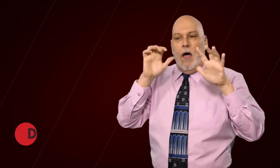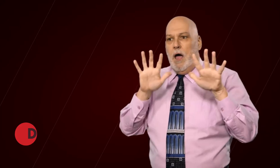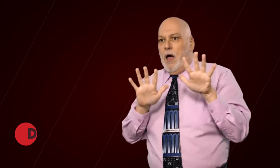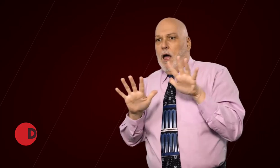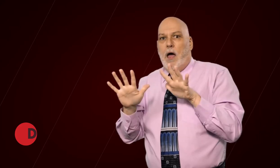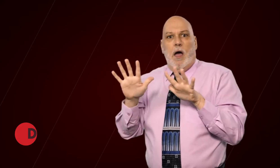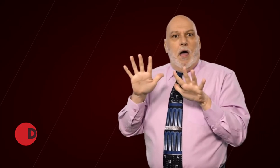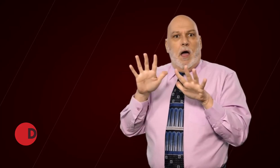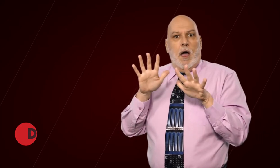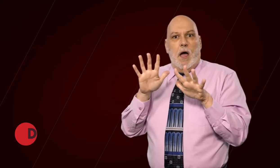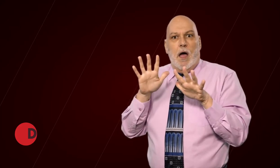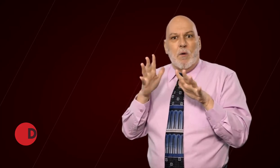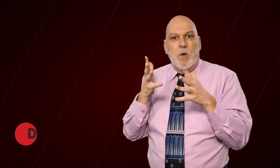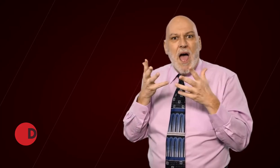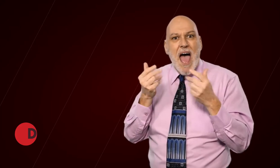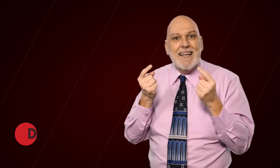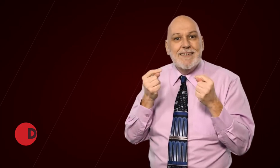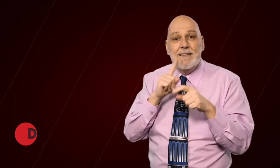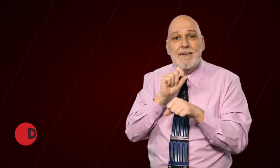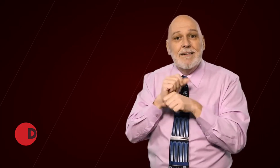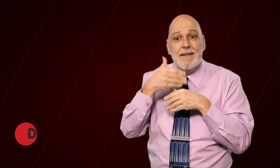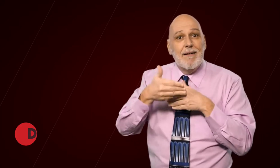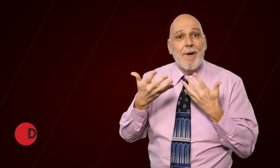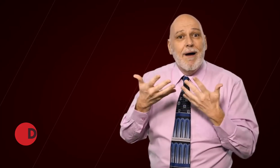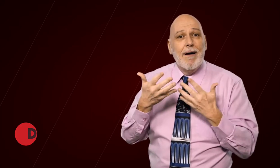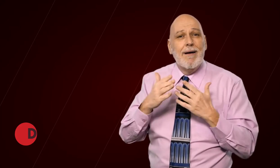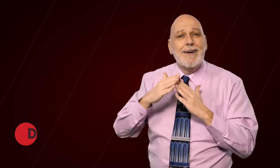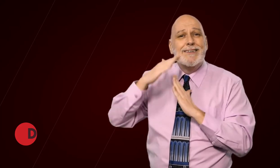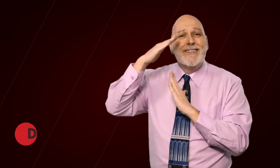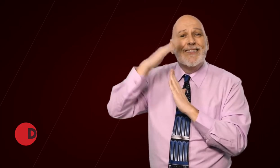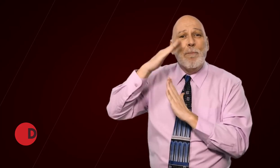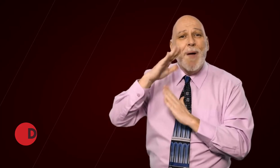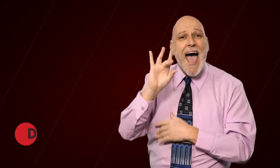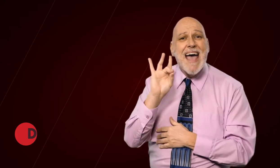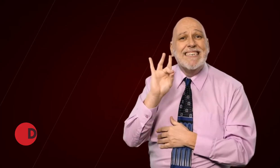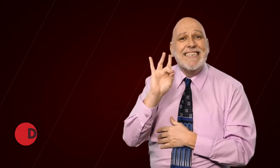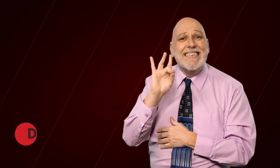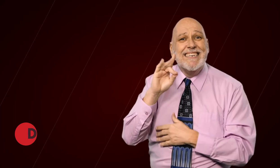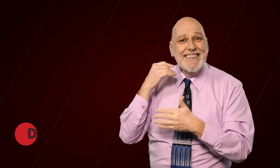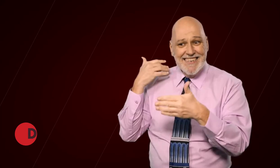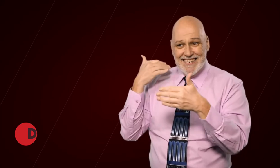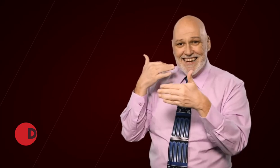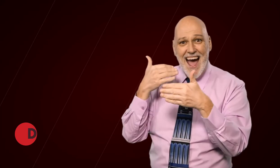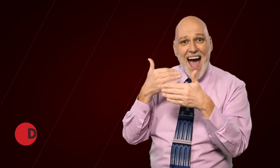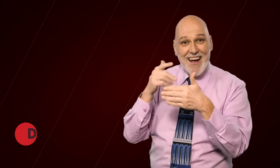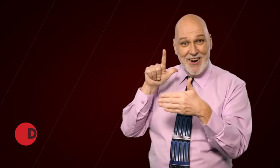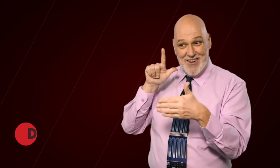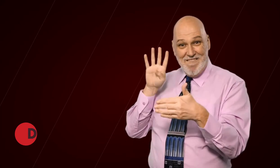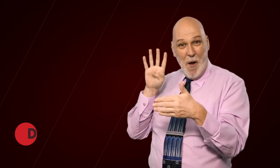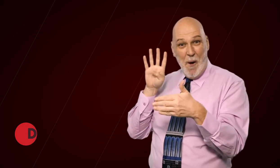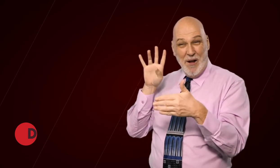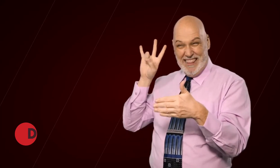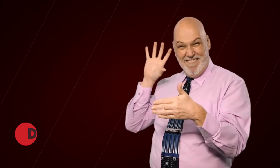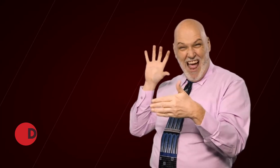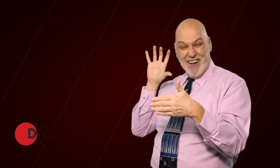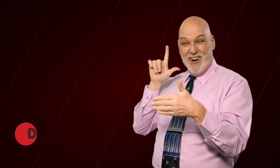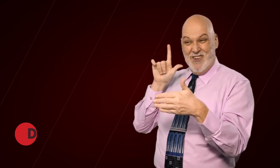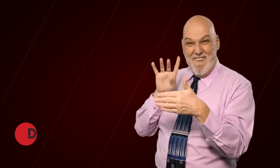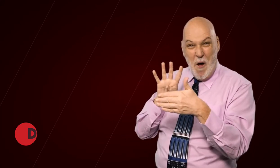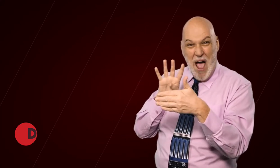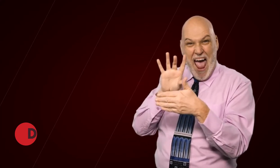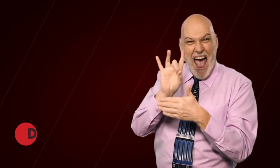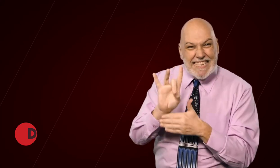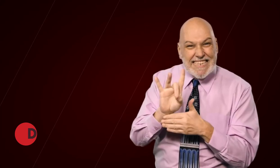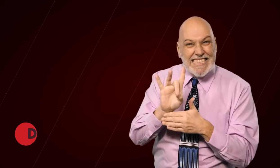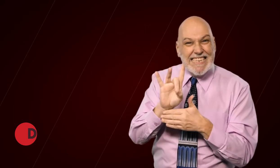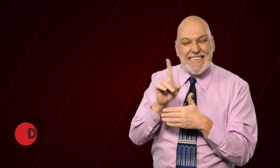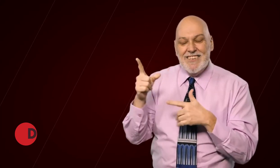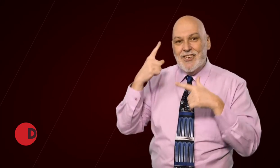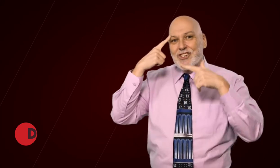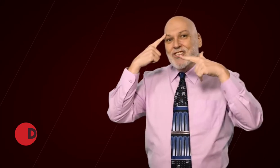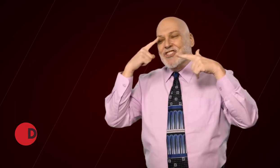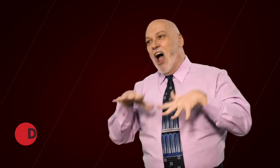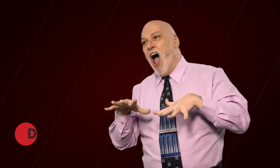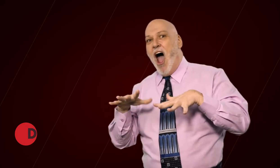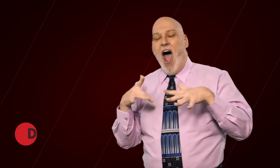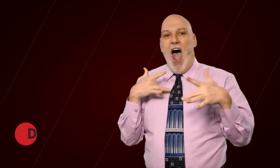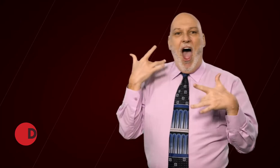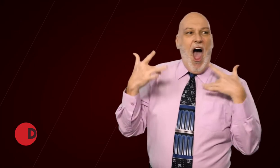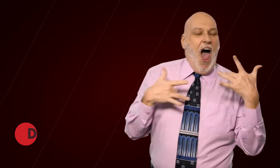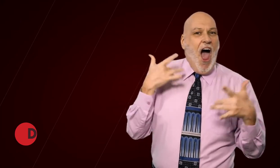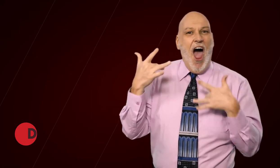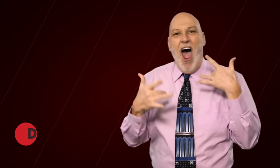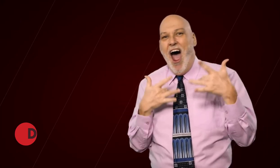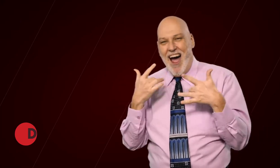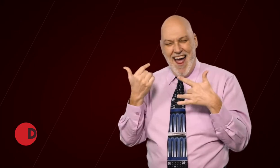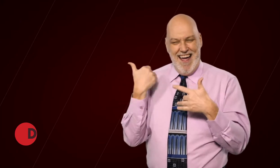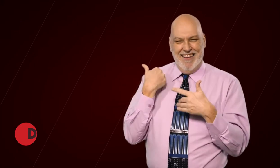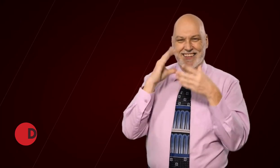then, to her surprise, the Top 8!